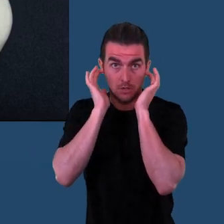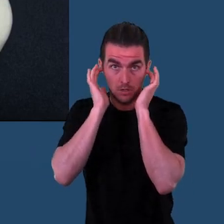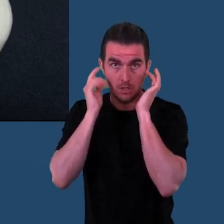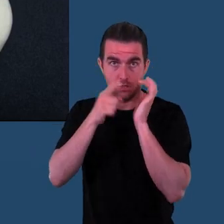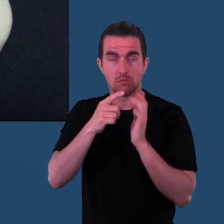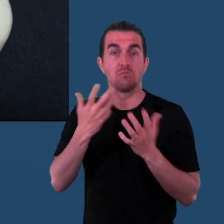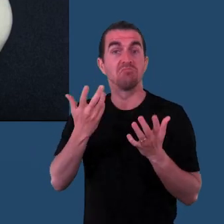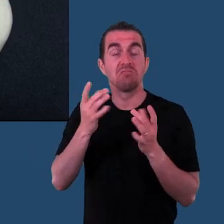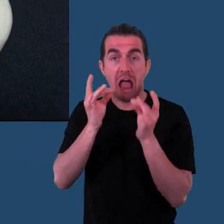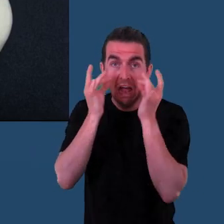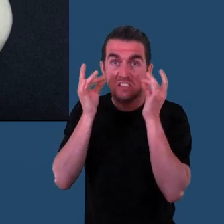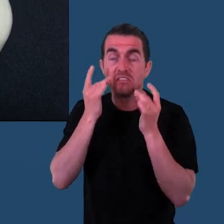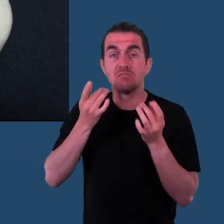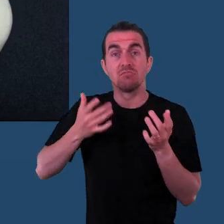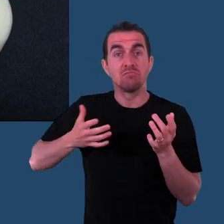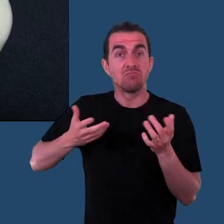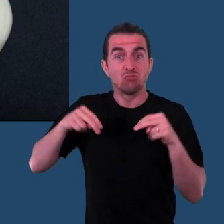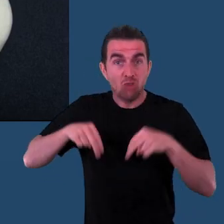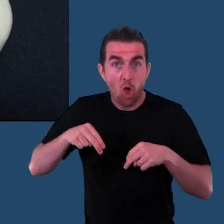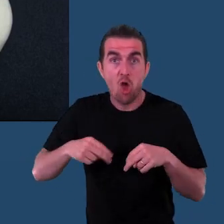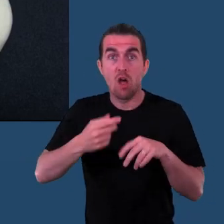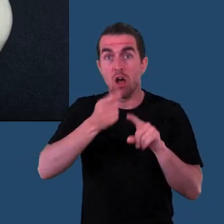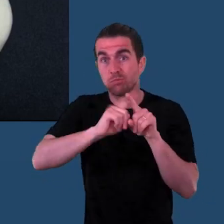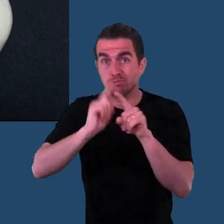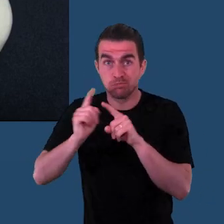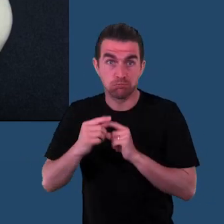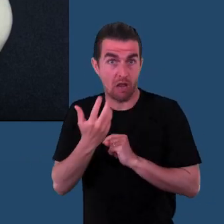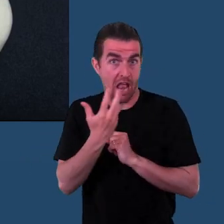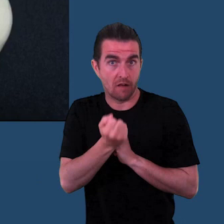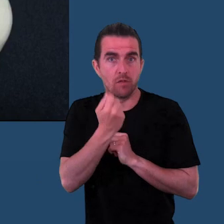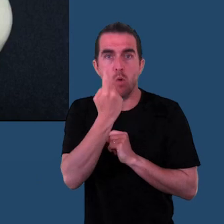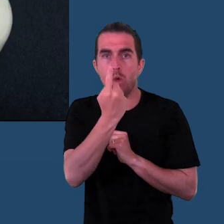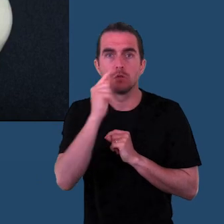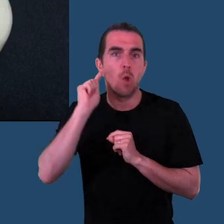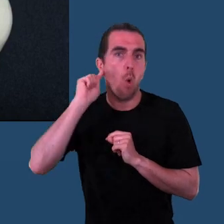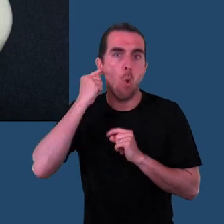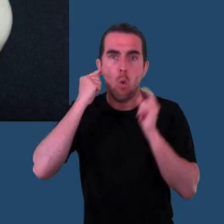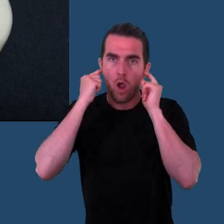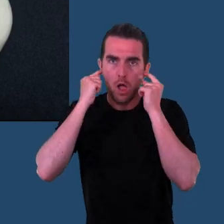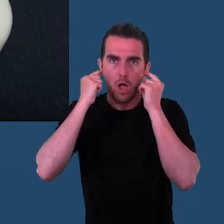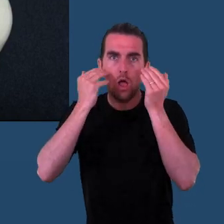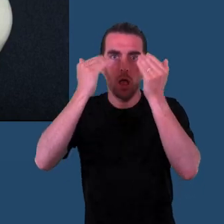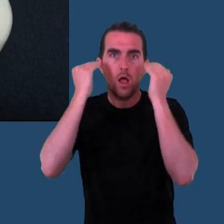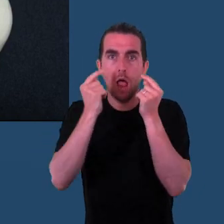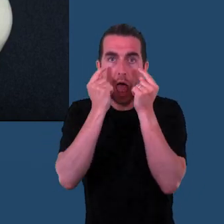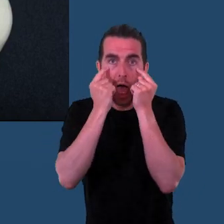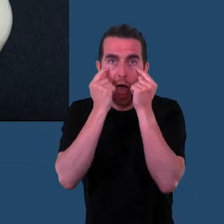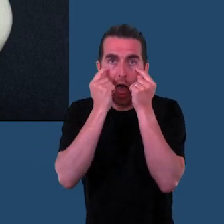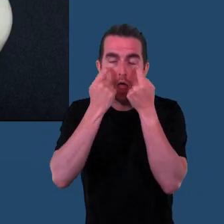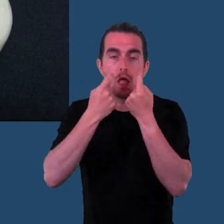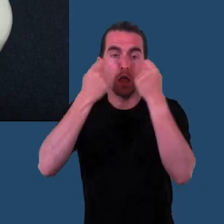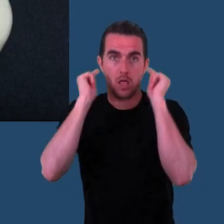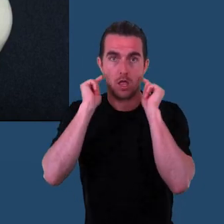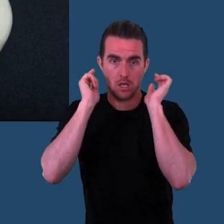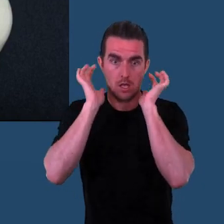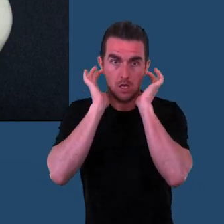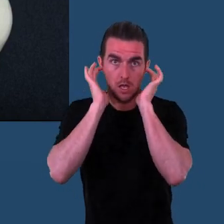So, this is you, me, cats, dogs, all mammals. And that's, you have one hole behind the eye socket.